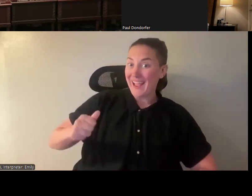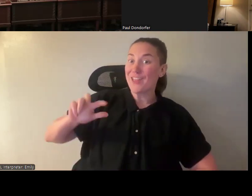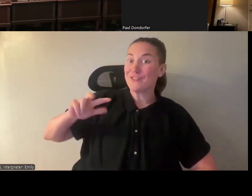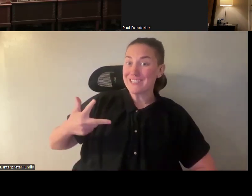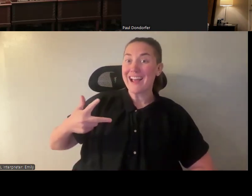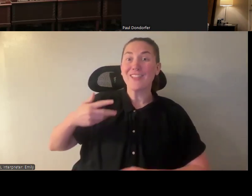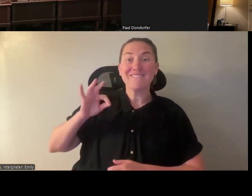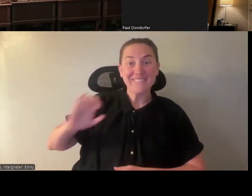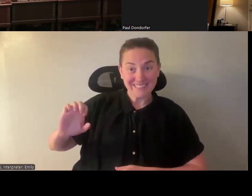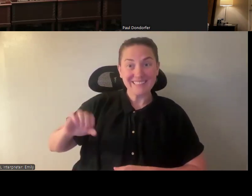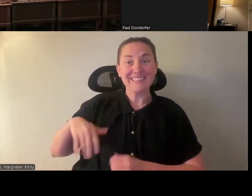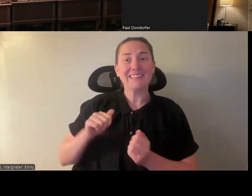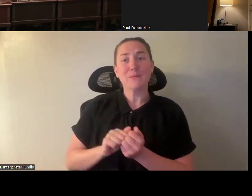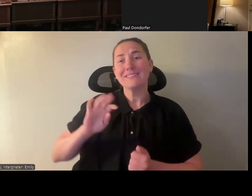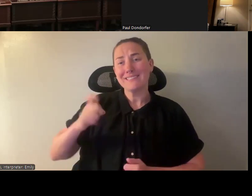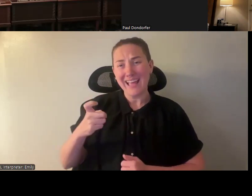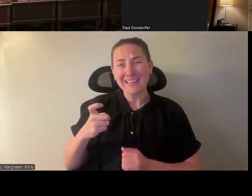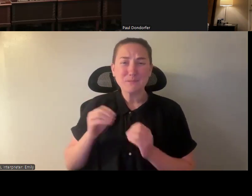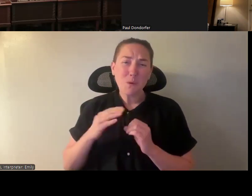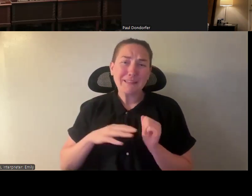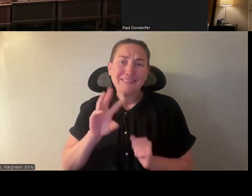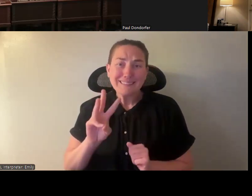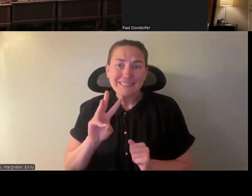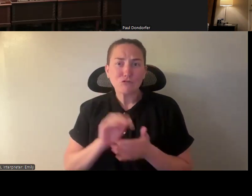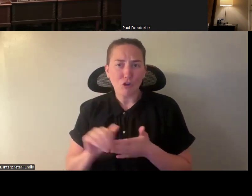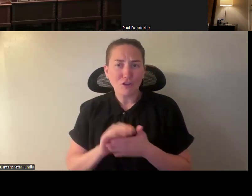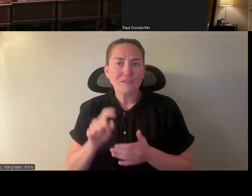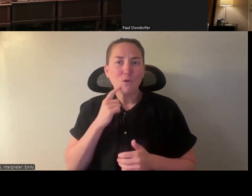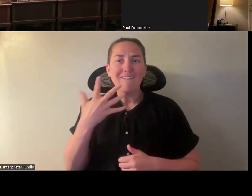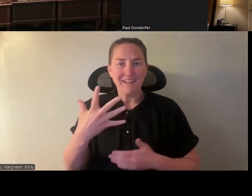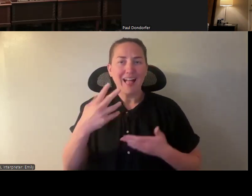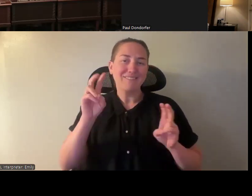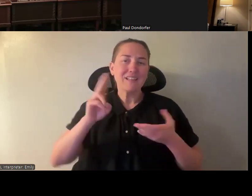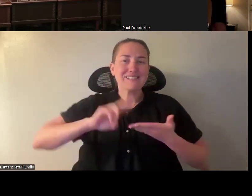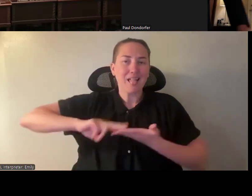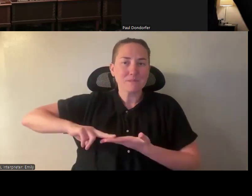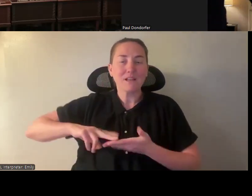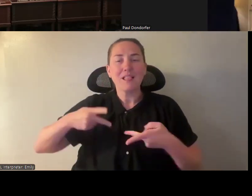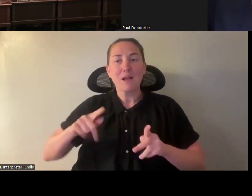and tax you're talking over $6 to buy five stamps which allow you to send five emails If you want